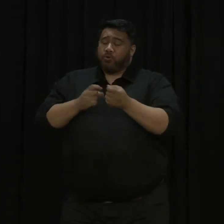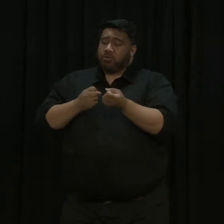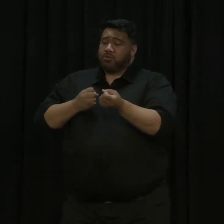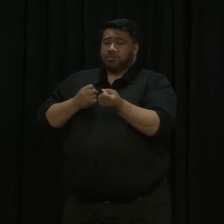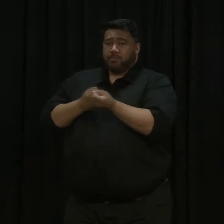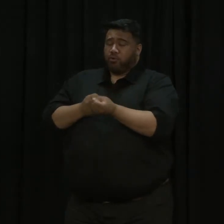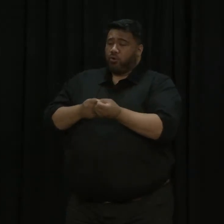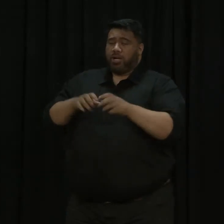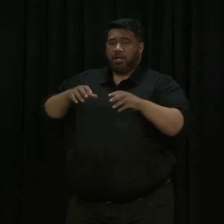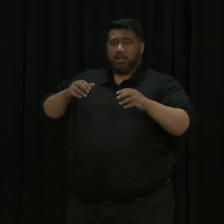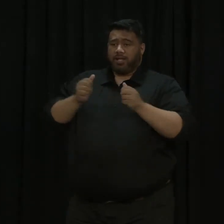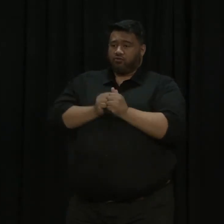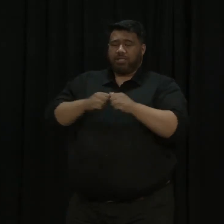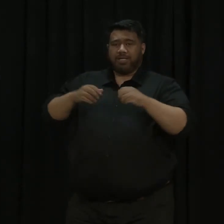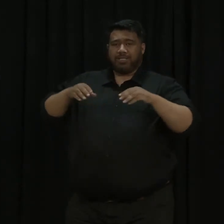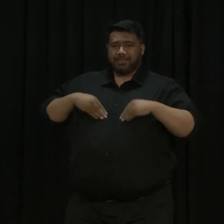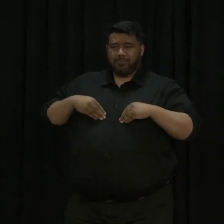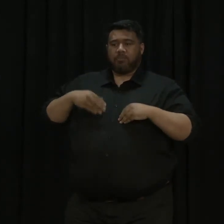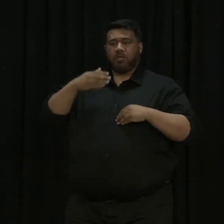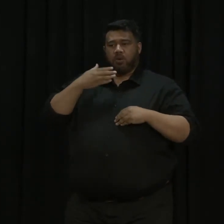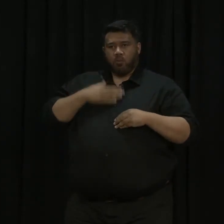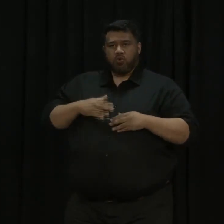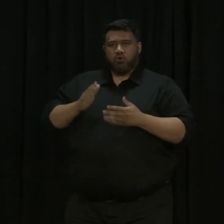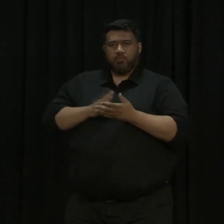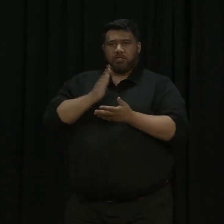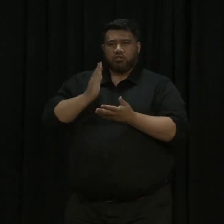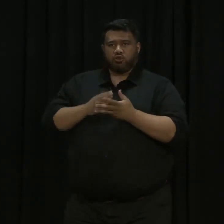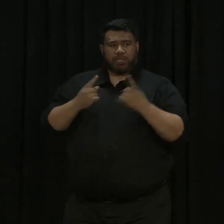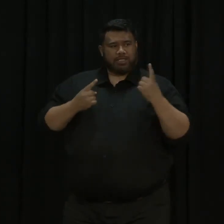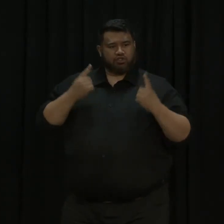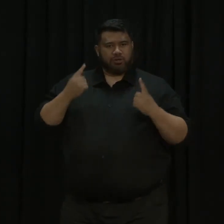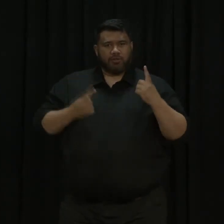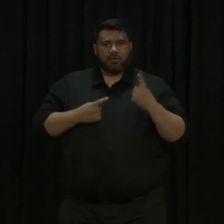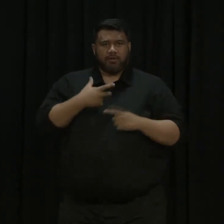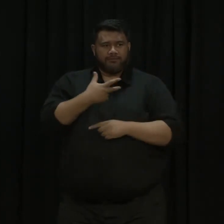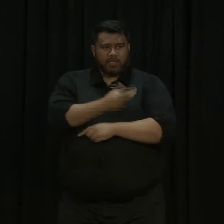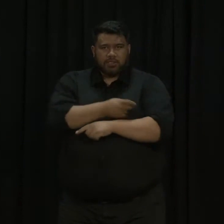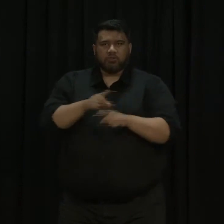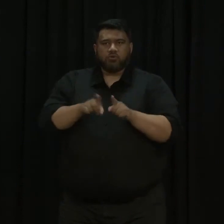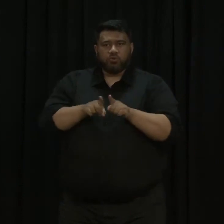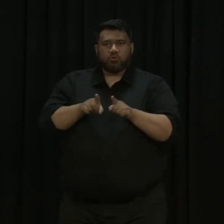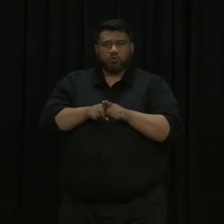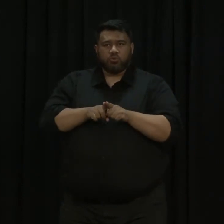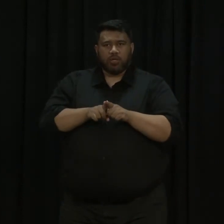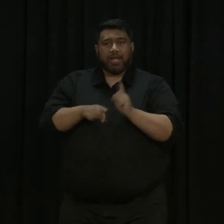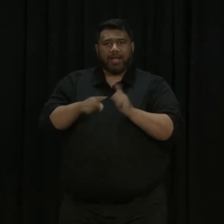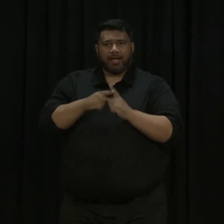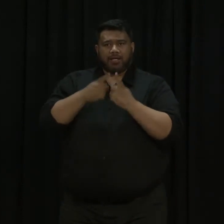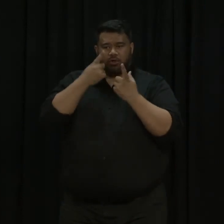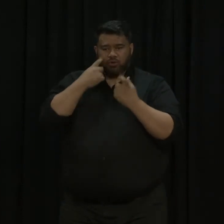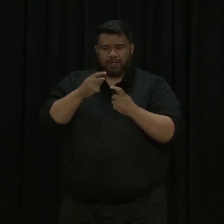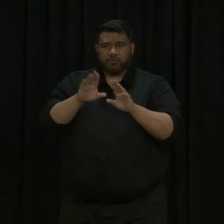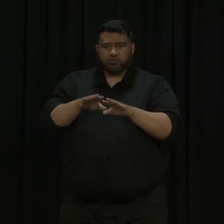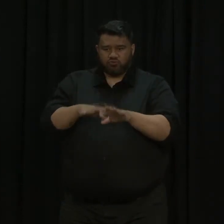Overwhelmingly from the teaching profession we've been getting that they support this